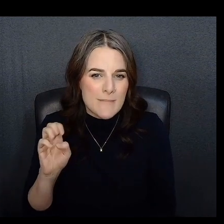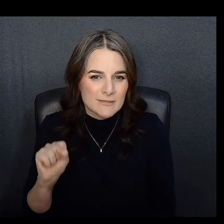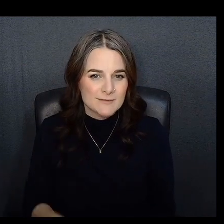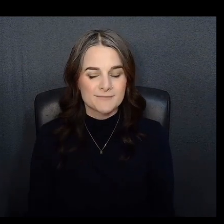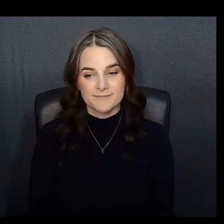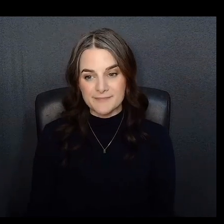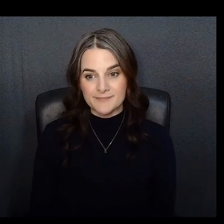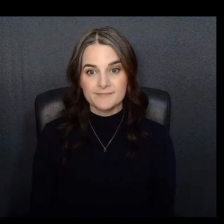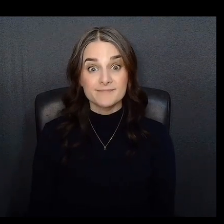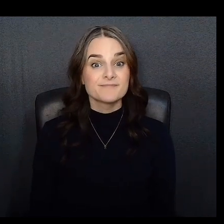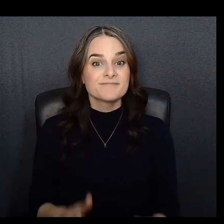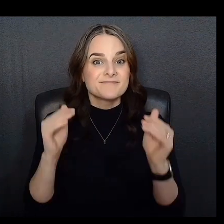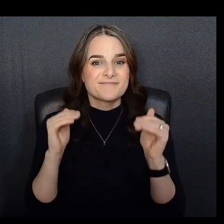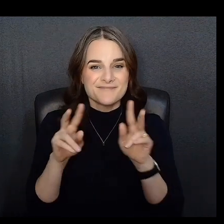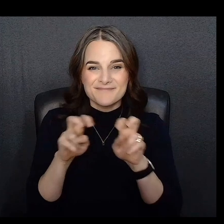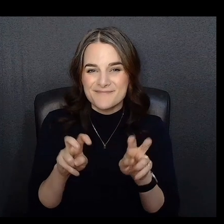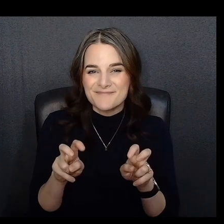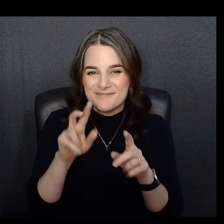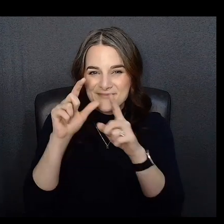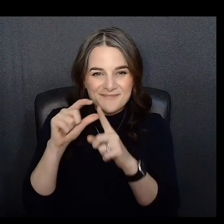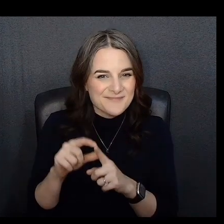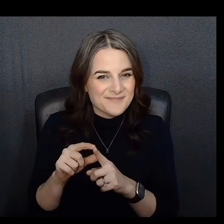So on this slide is some broken down